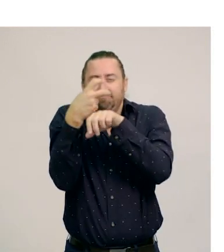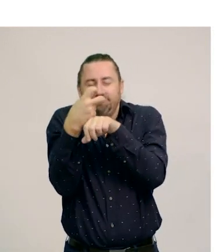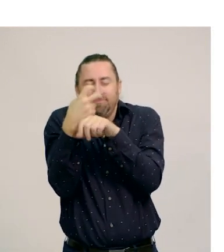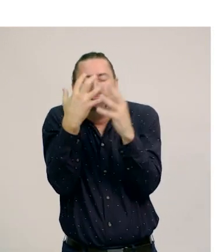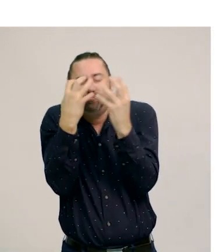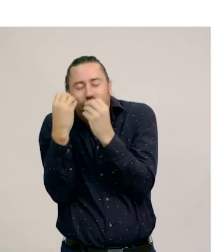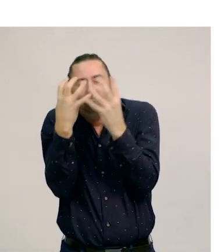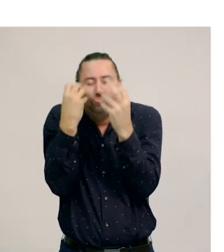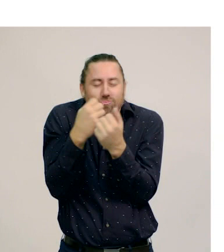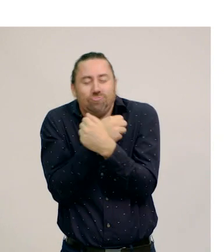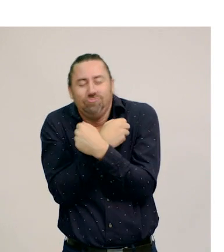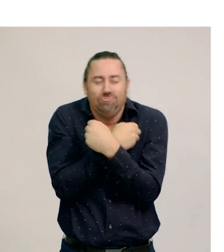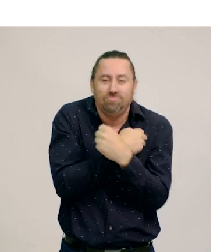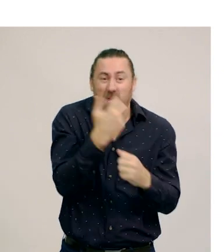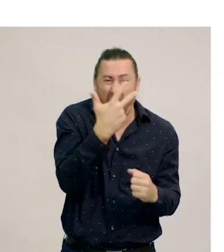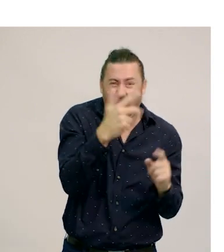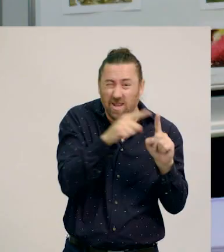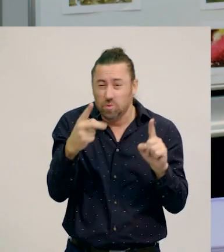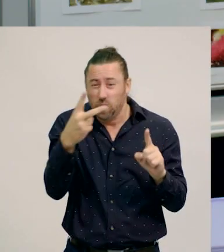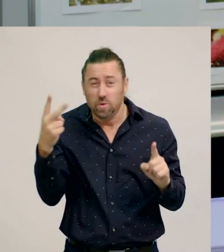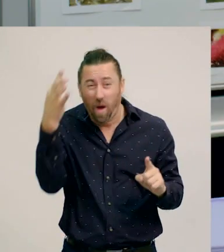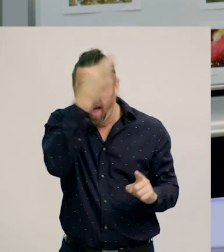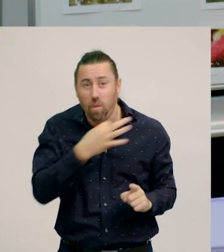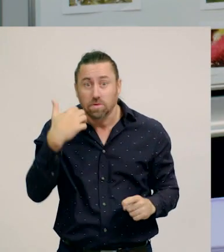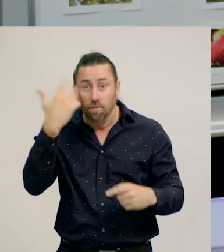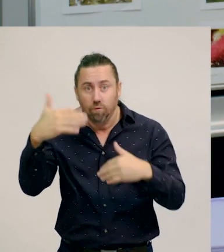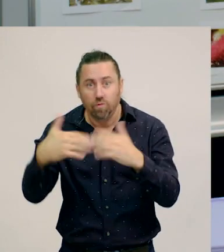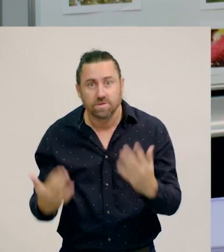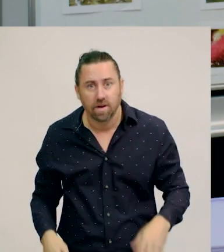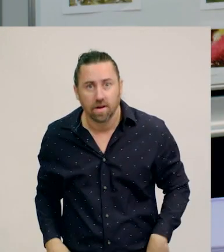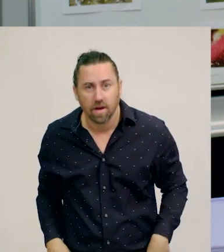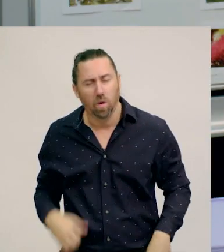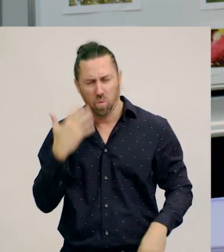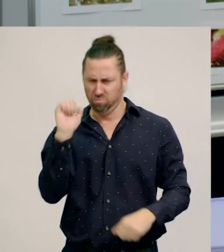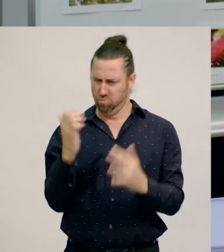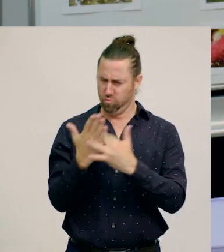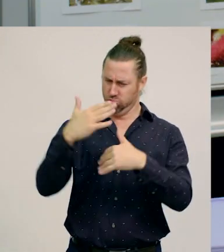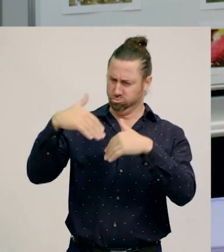koalas sleep for 18 to 22 hours per day, and mostly during the day.